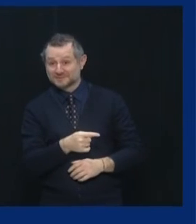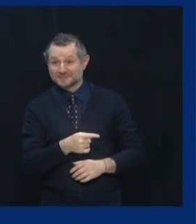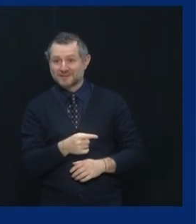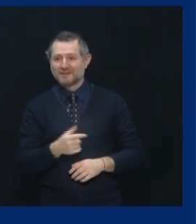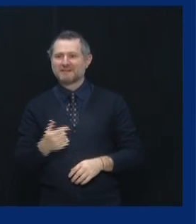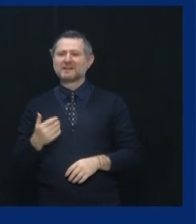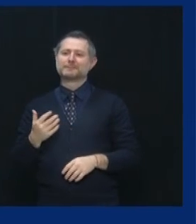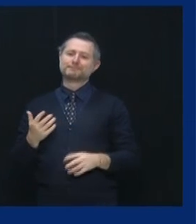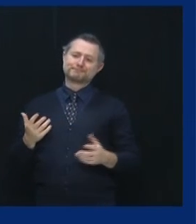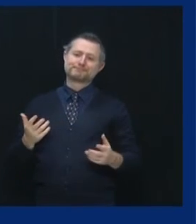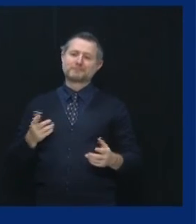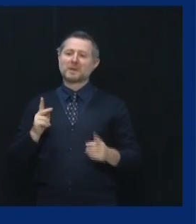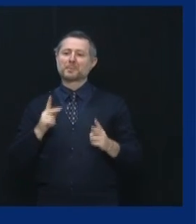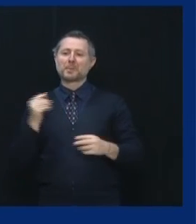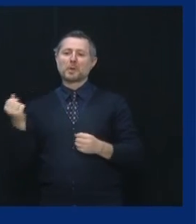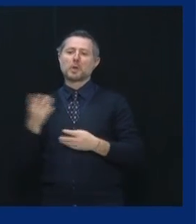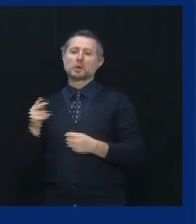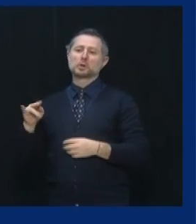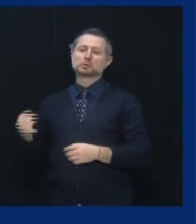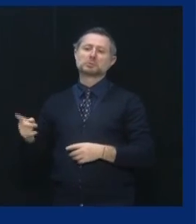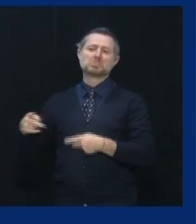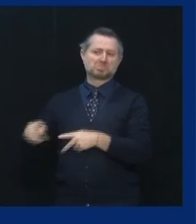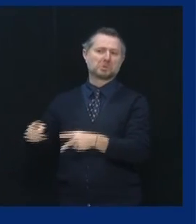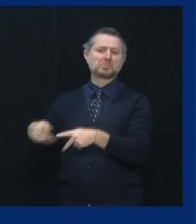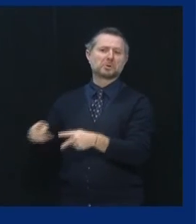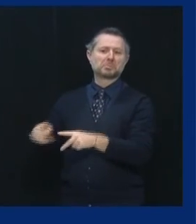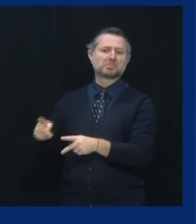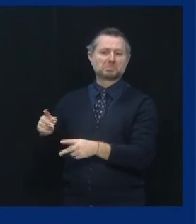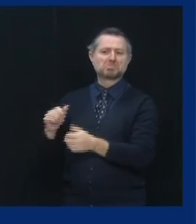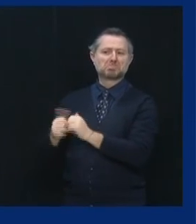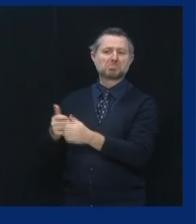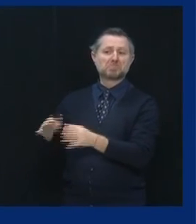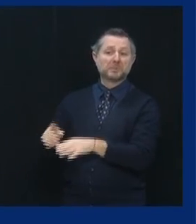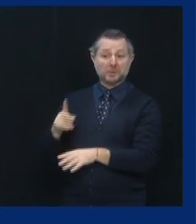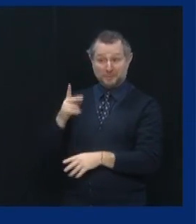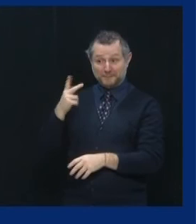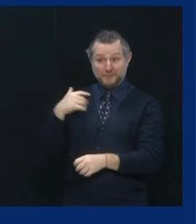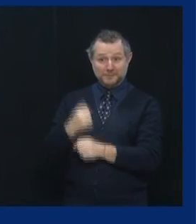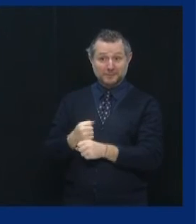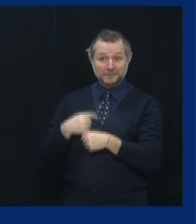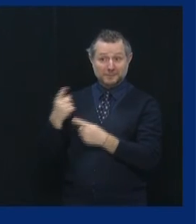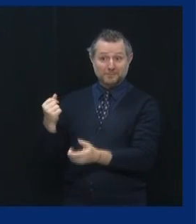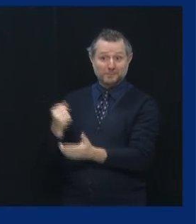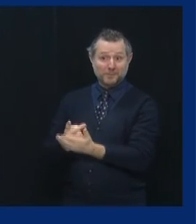THE TAXING JURISDICTIONS. NEW JERSEY FOR EXAMPLE WHICH IS